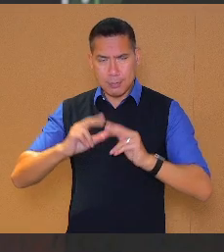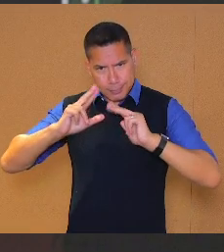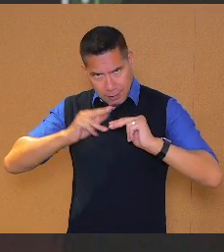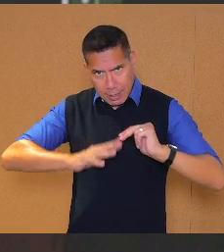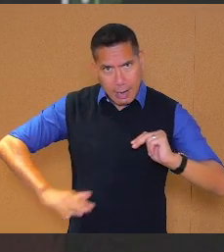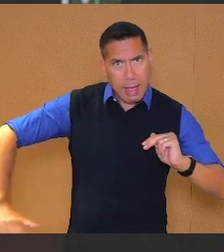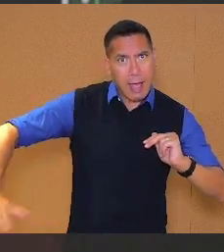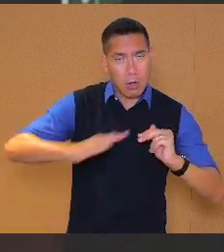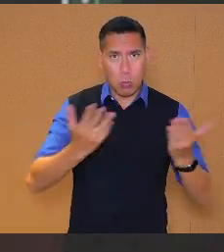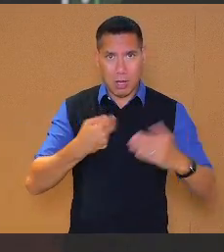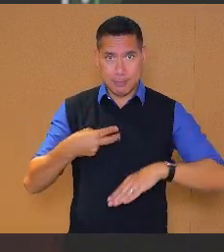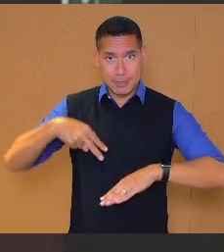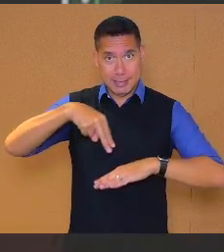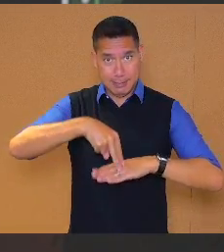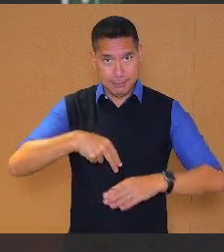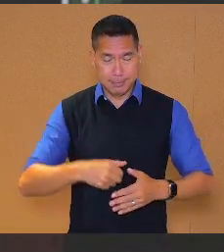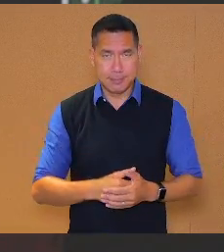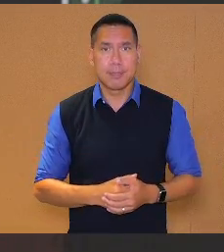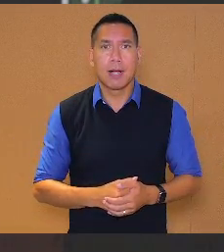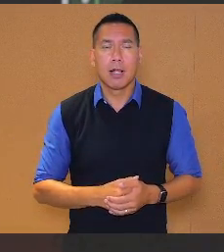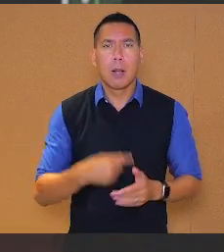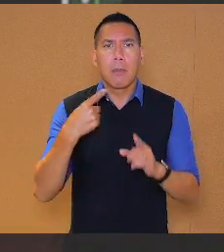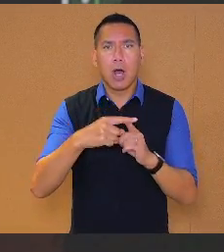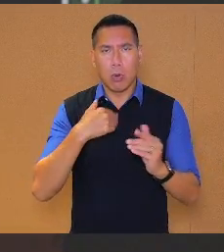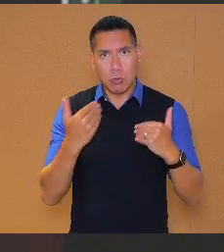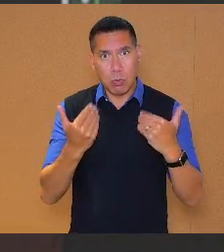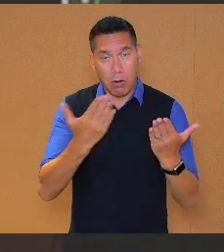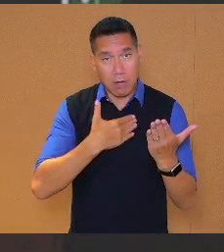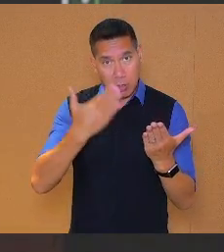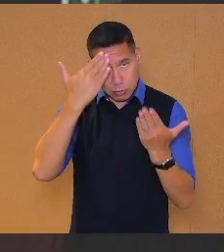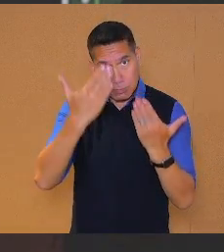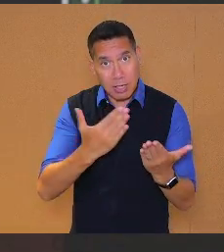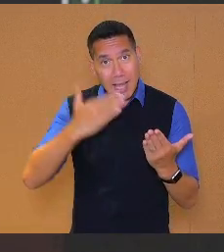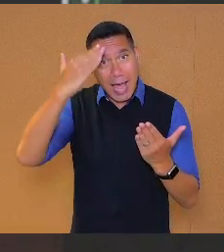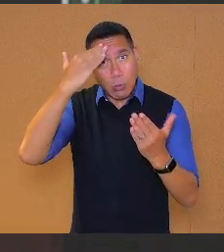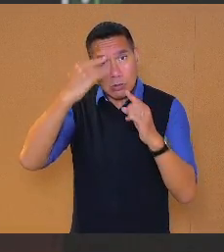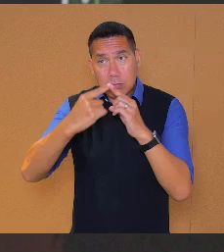Custodians and owners of the land that I stand on today. I would also like to pay respect to the Elders both past,